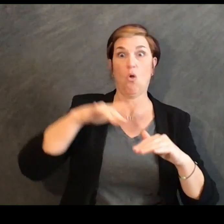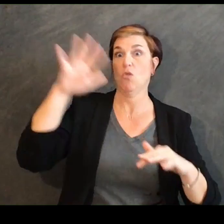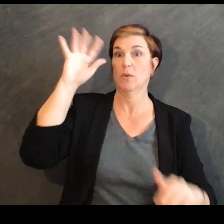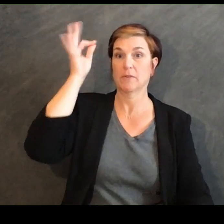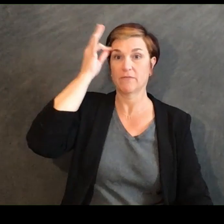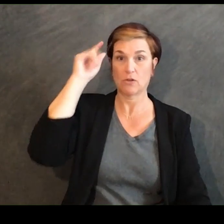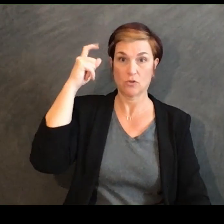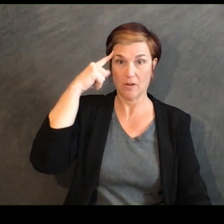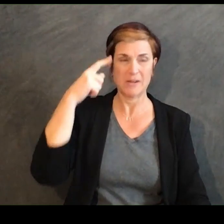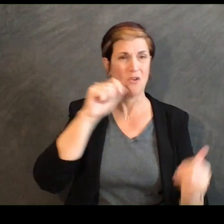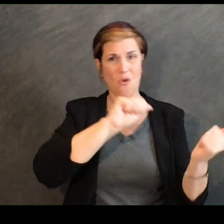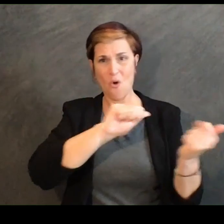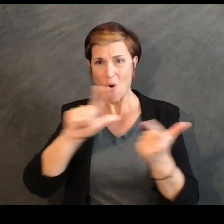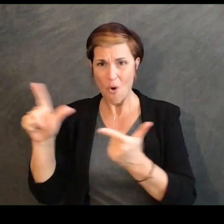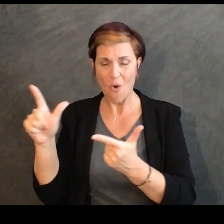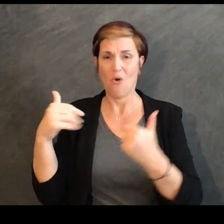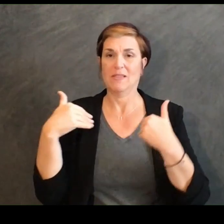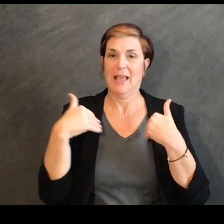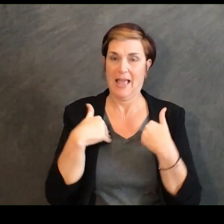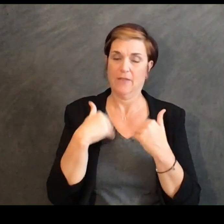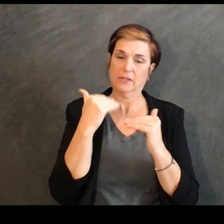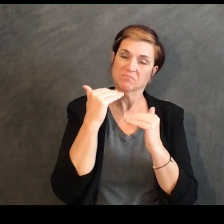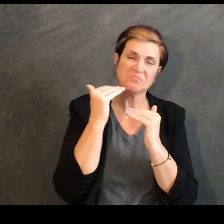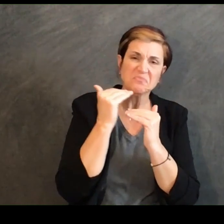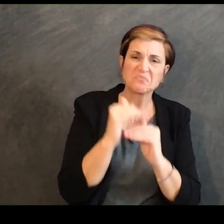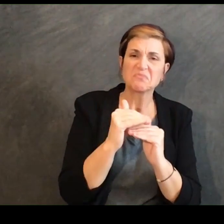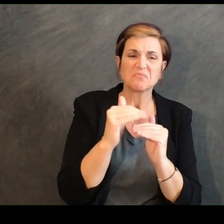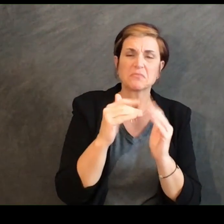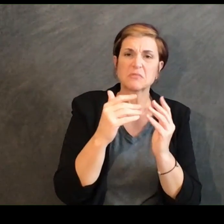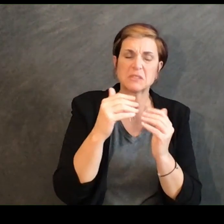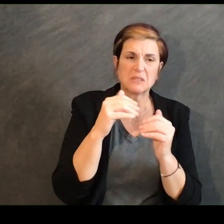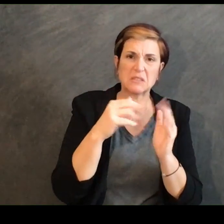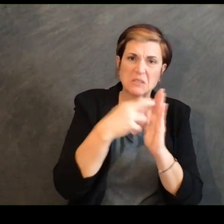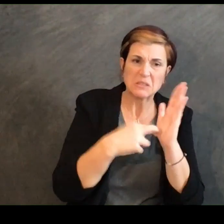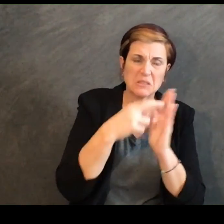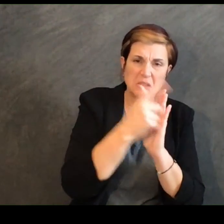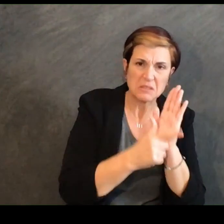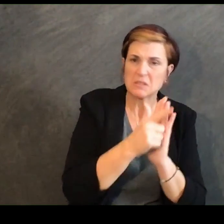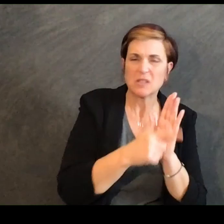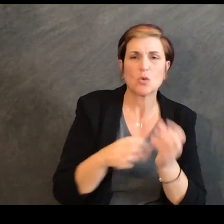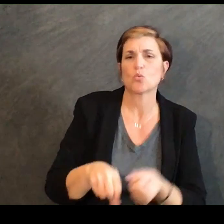constraints as possible removed for them to do everything they possibly can so